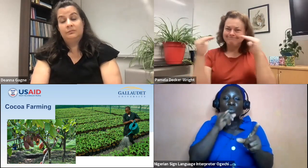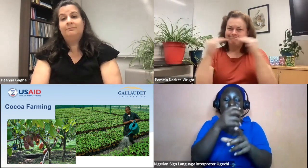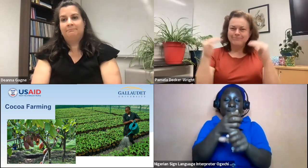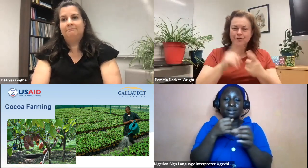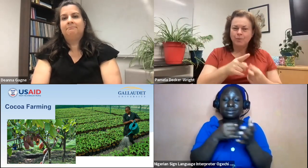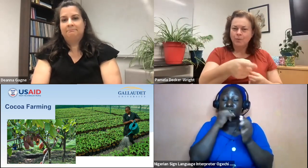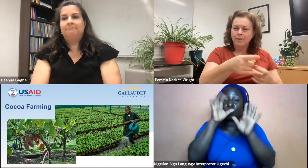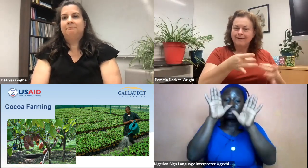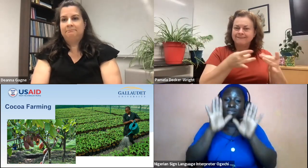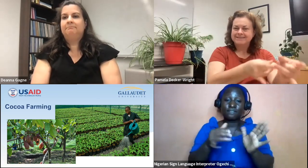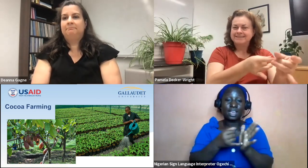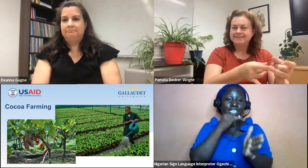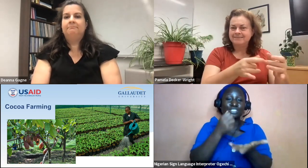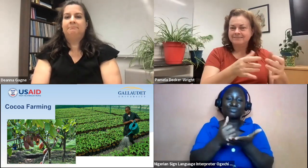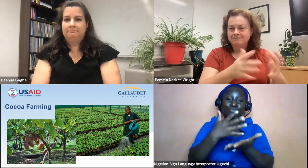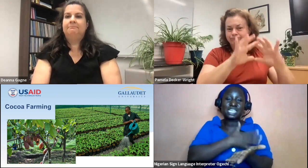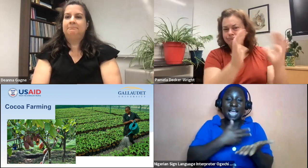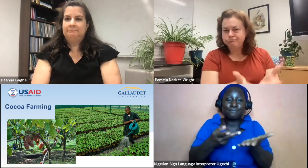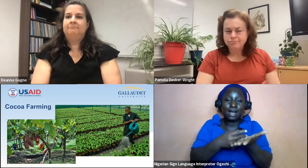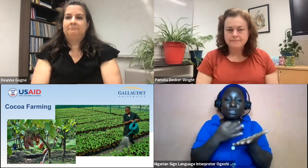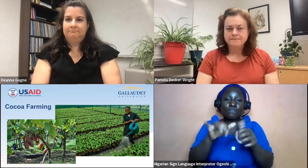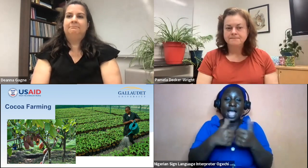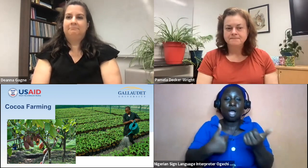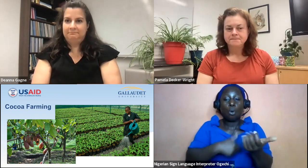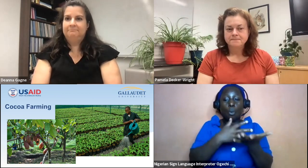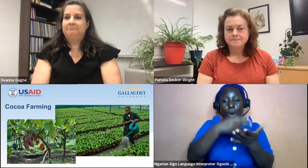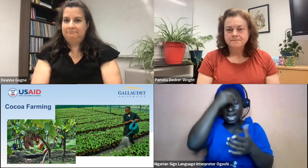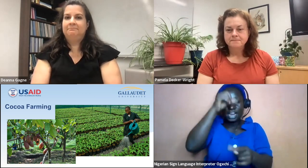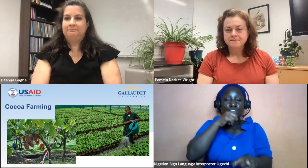the product will grow, but it wouldn't be as efficient as doing something like this.